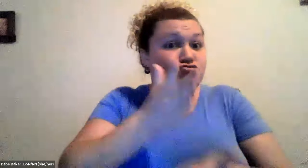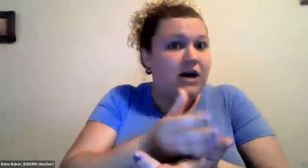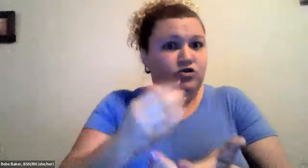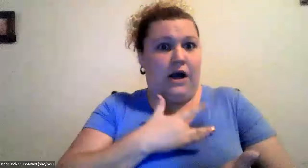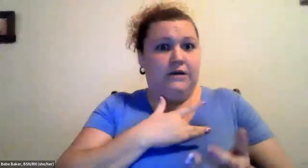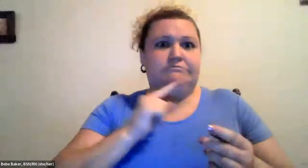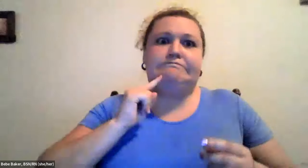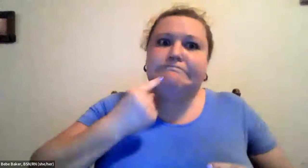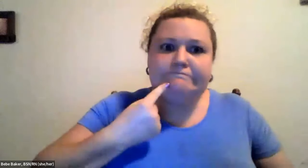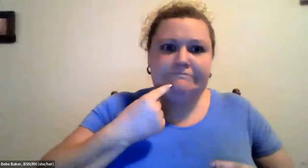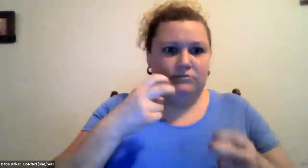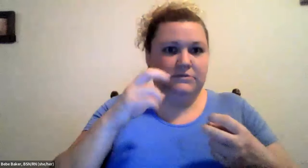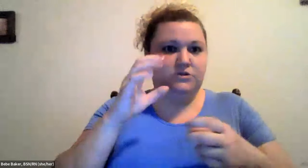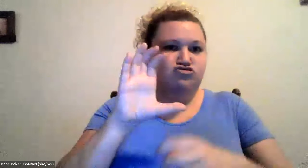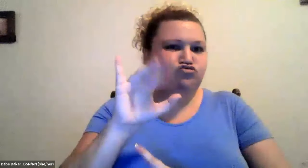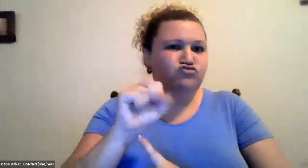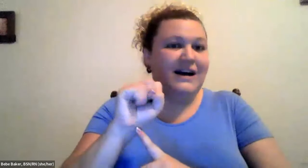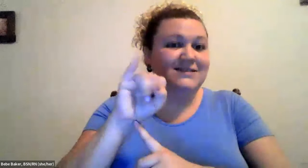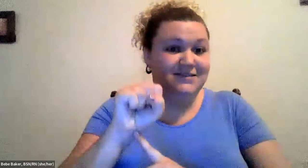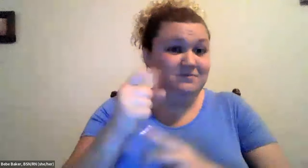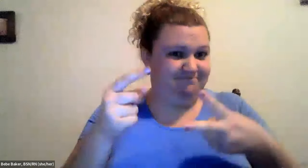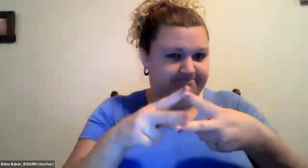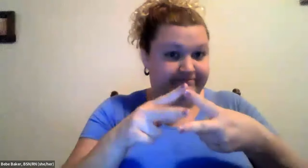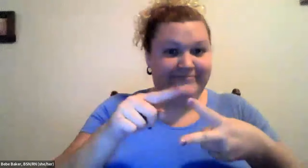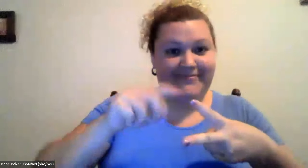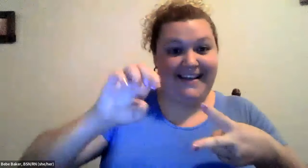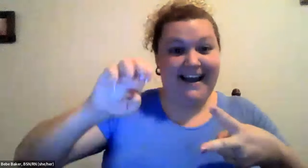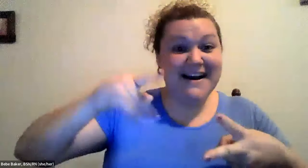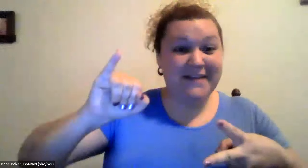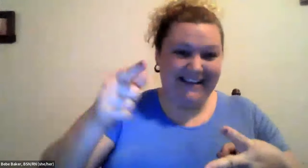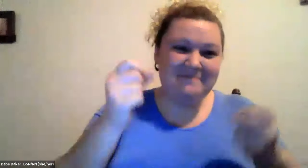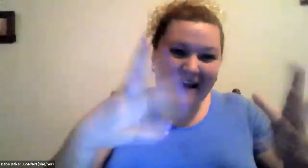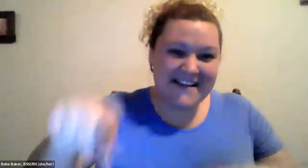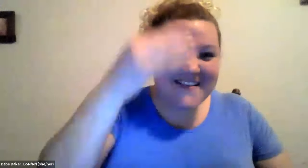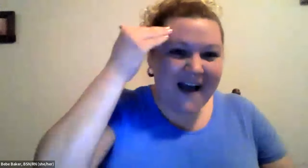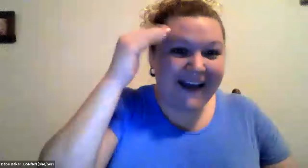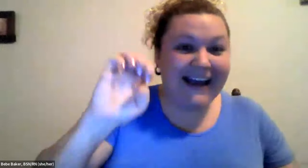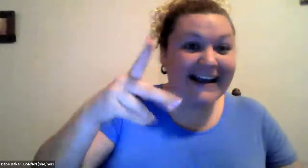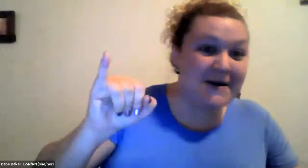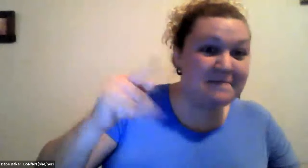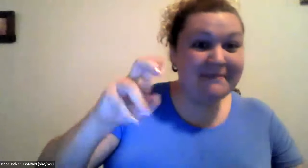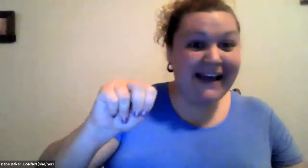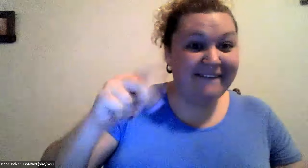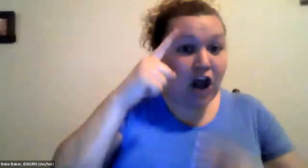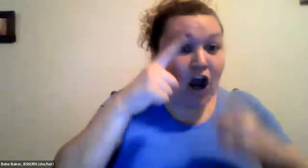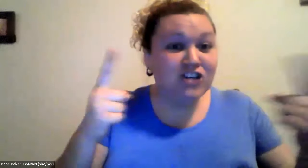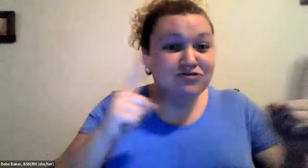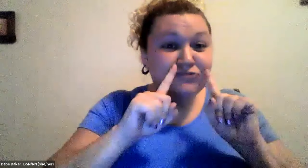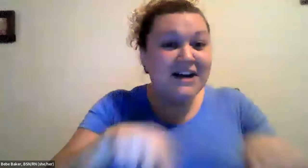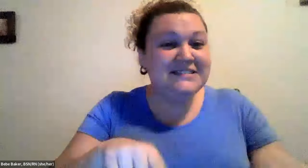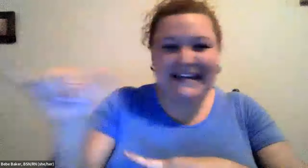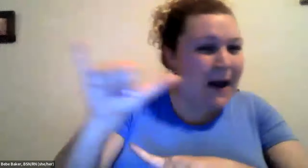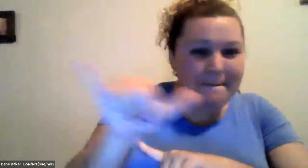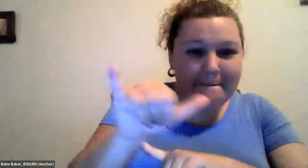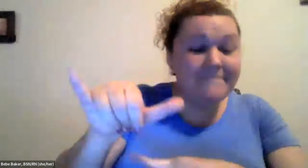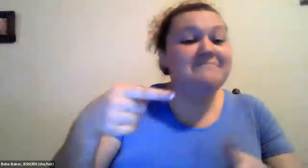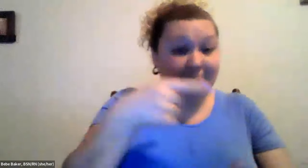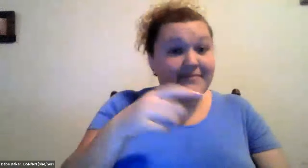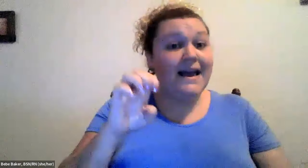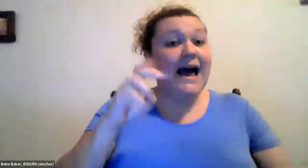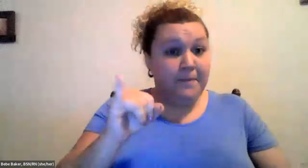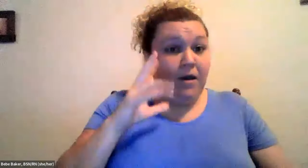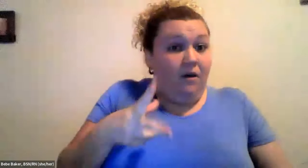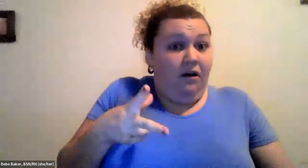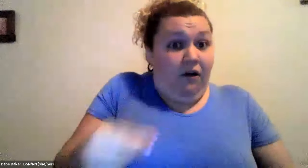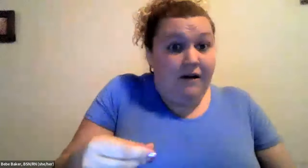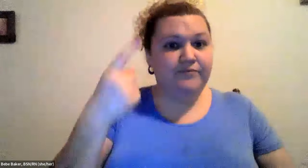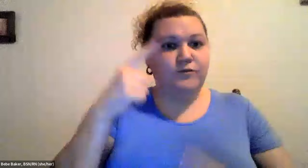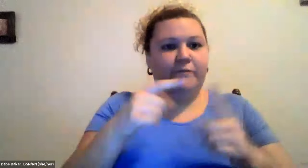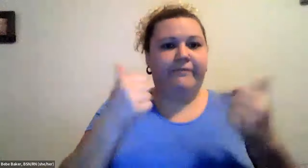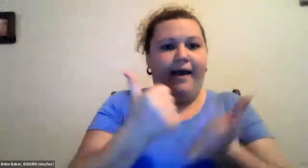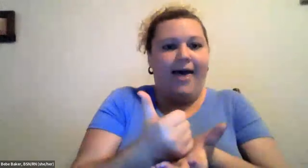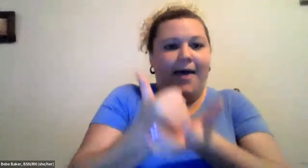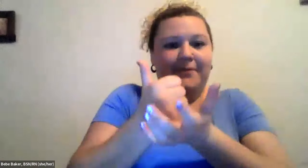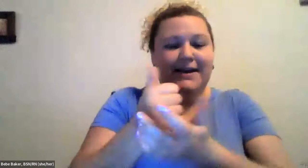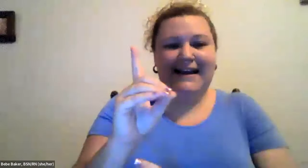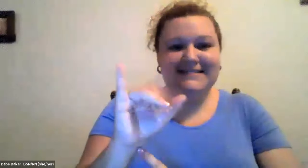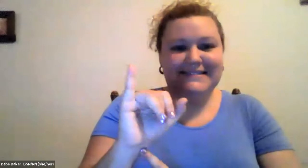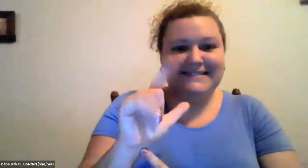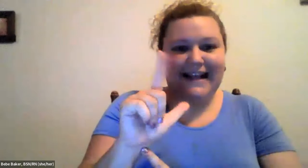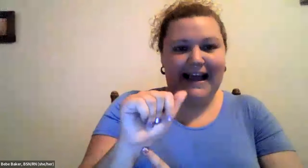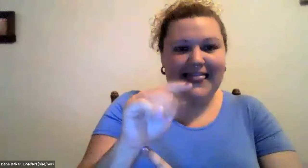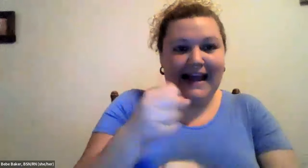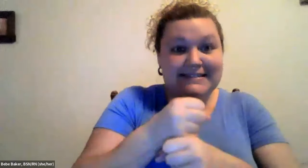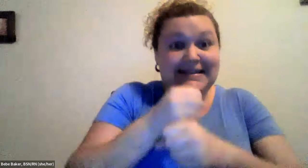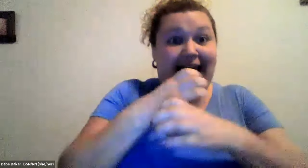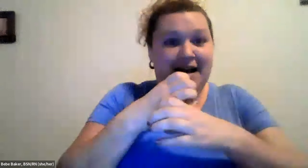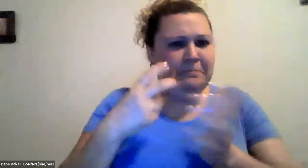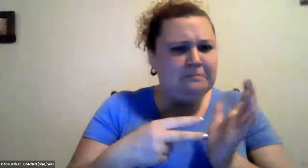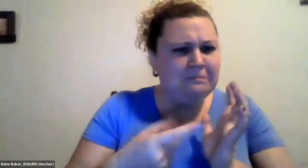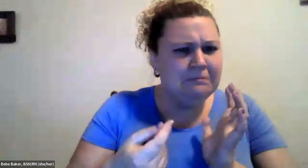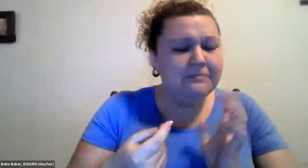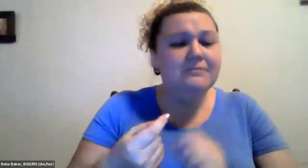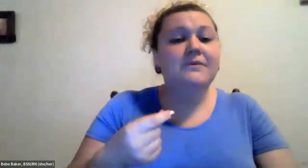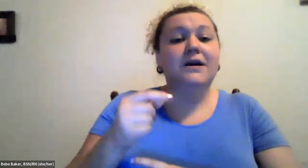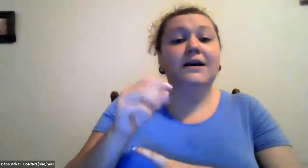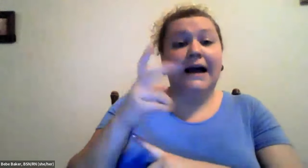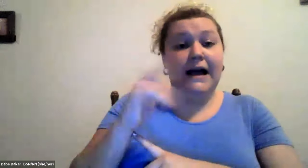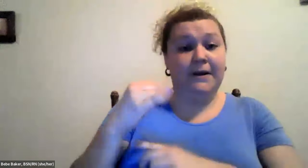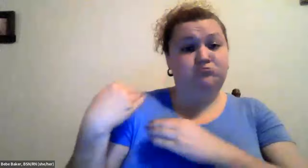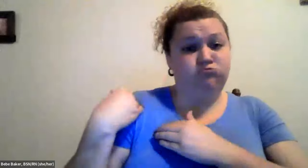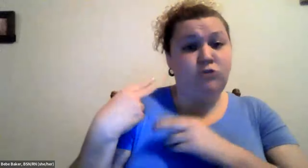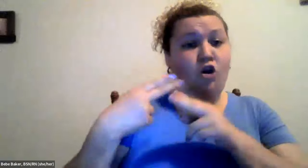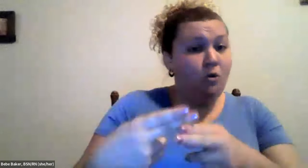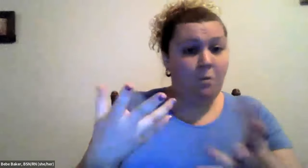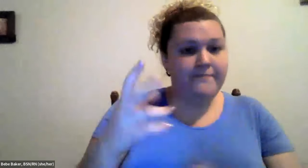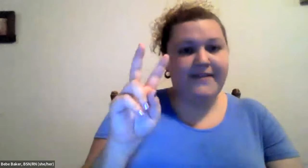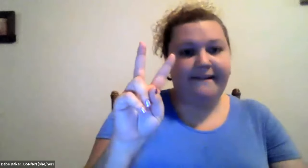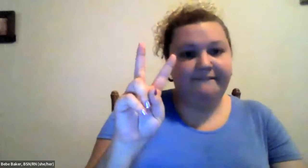Cristine Saunders: So if you your heart is stopped or if it's in crisis, you get an EPI Pen, you know people use it for allergic reactions, but they'll do the same thing to help to dilate the arteries, and so.